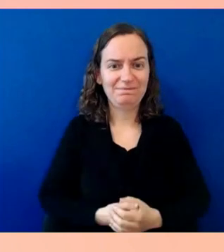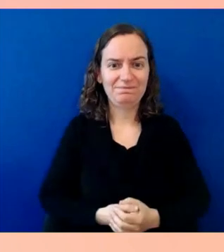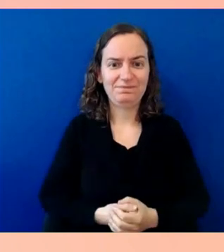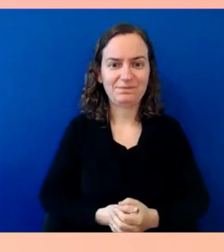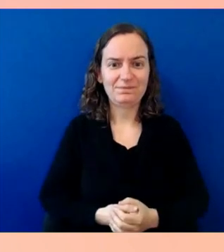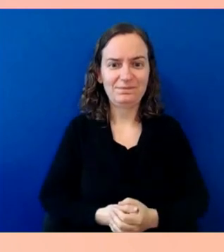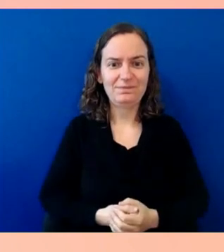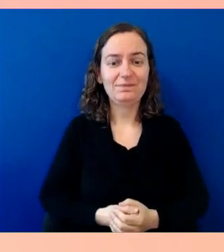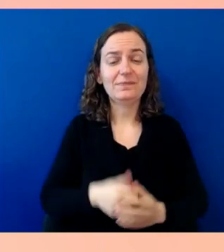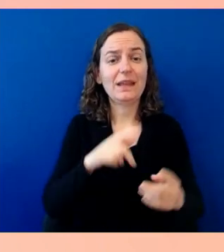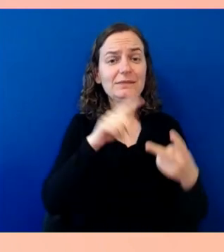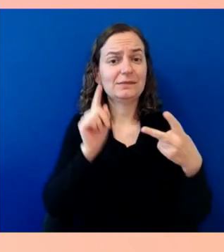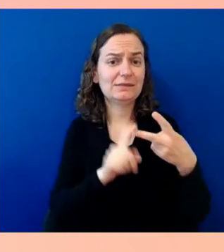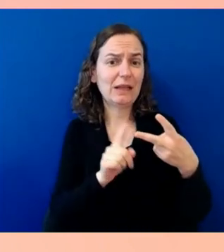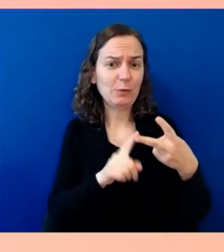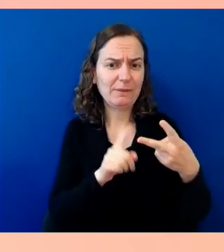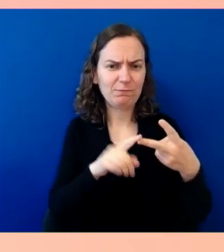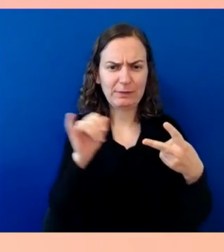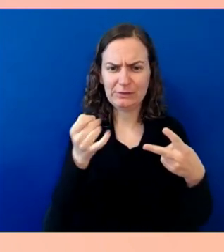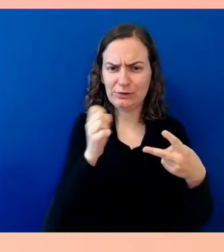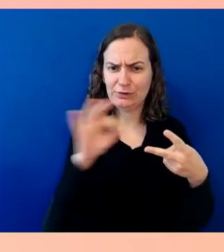"Did you know @GitHub Copilot